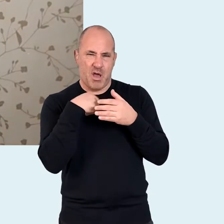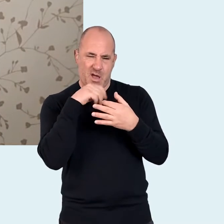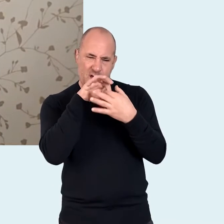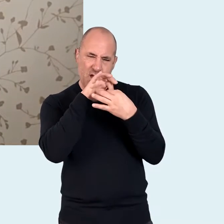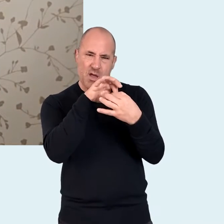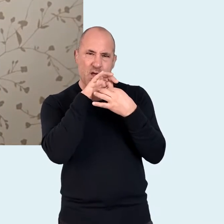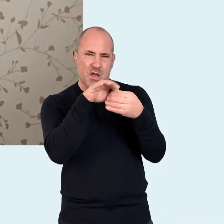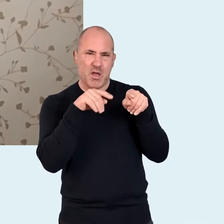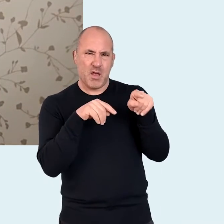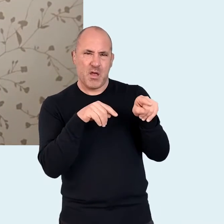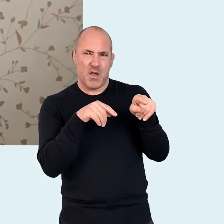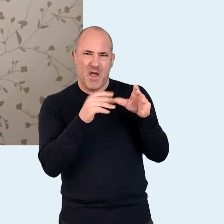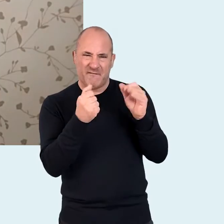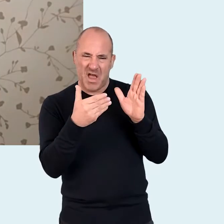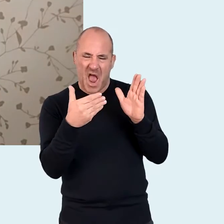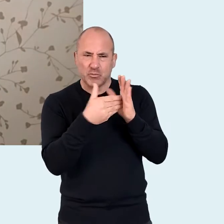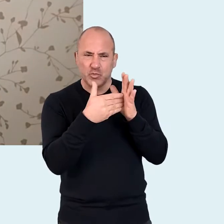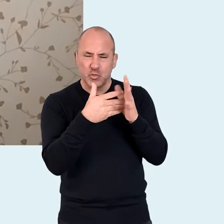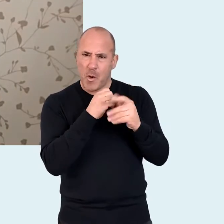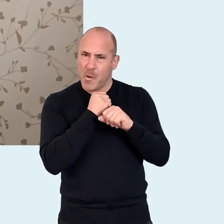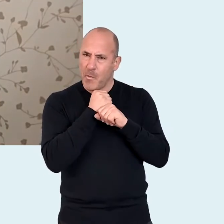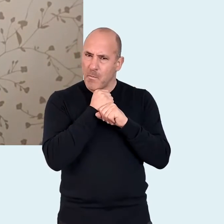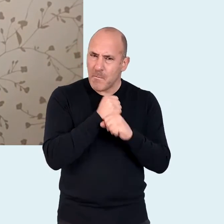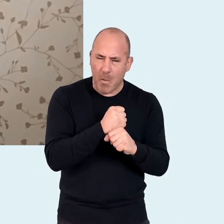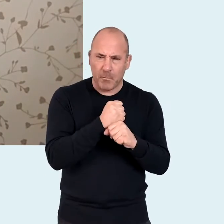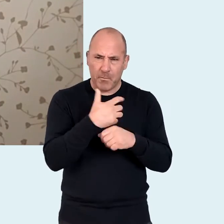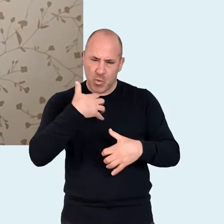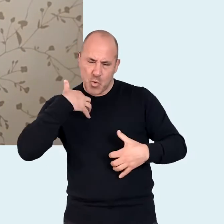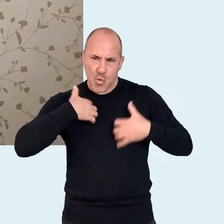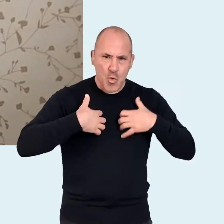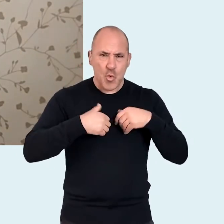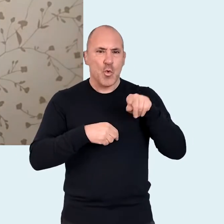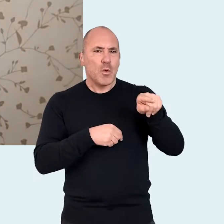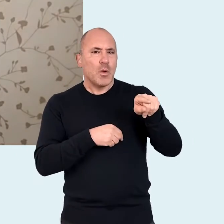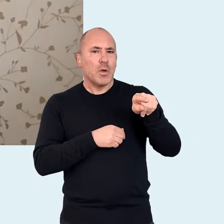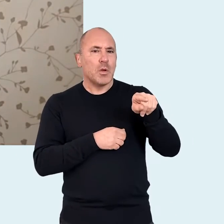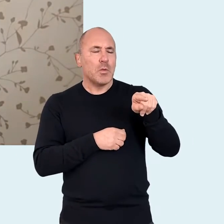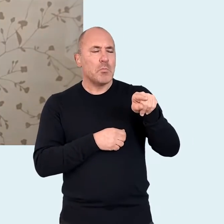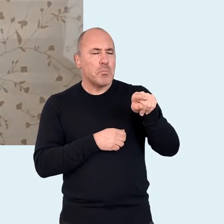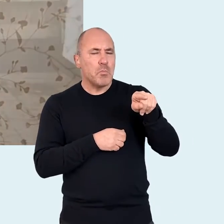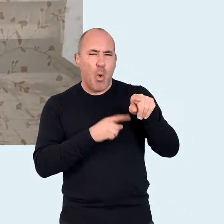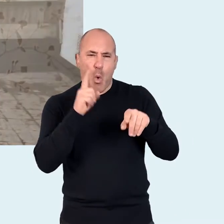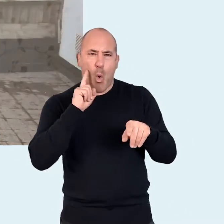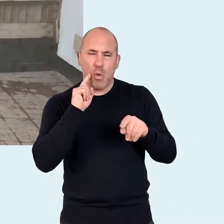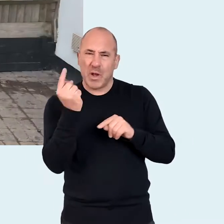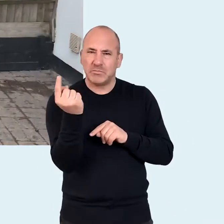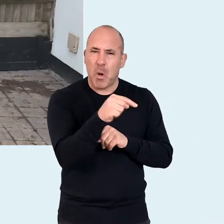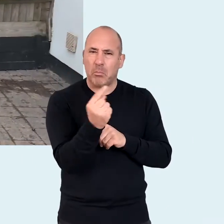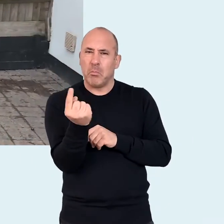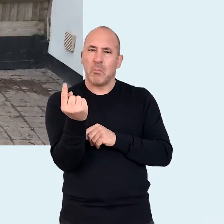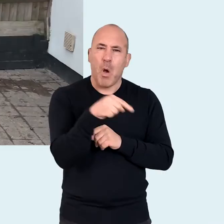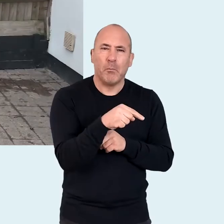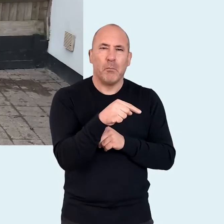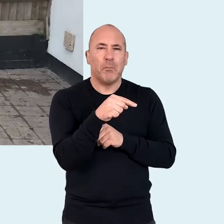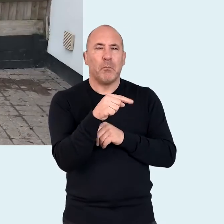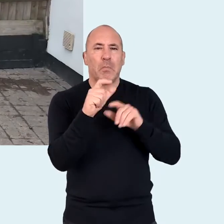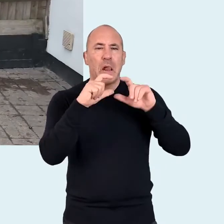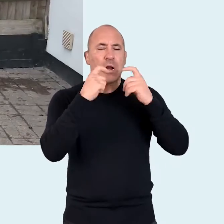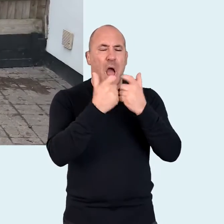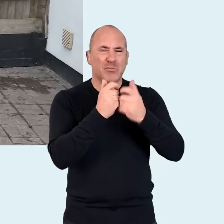anyone that you're working regularly with who maybe is just has that extra level of